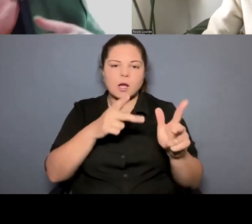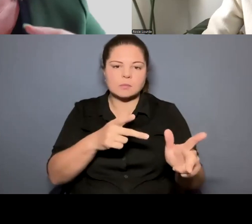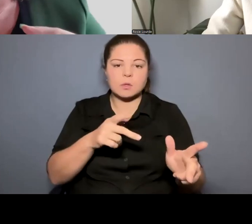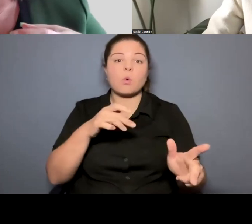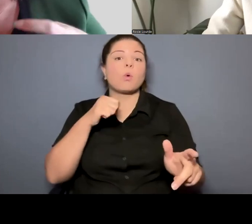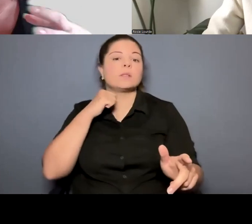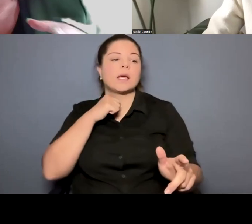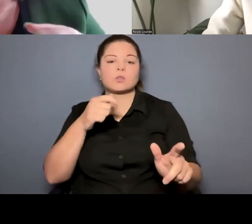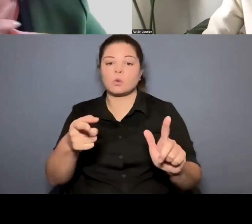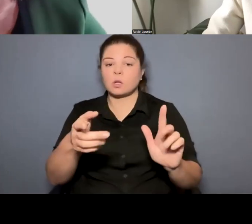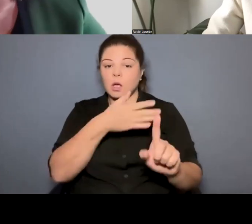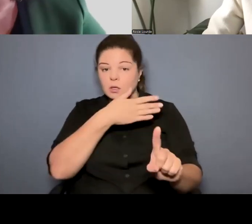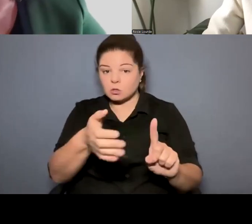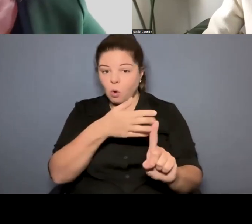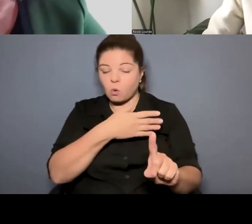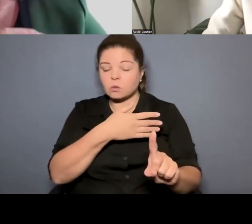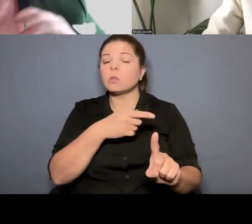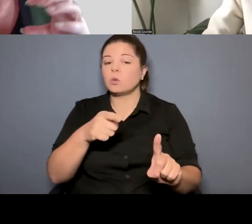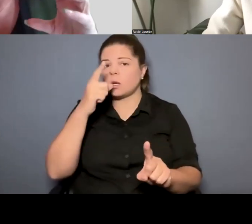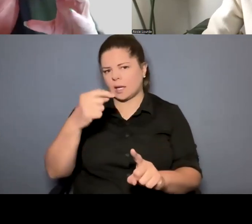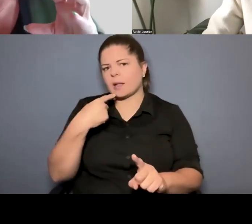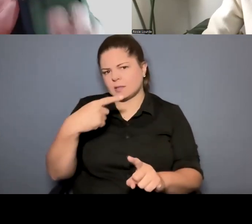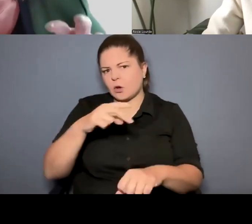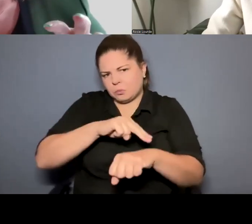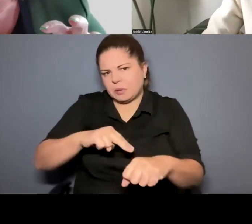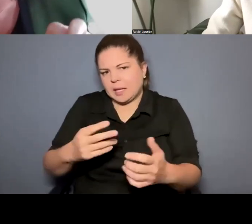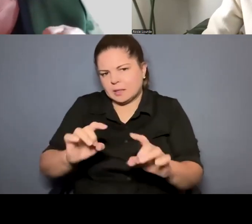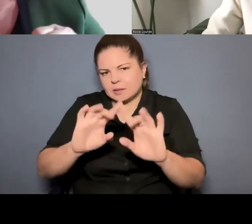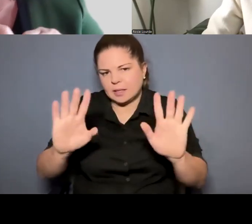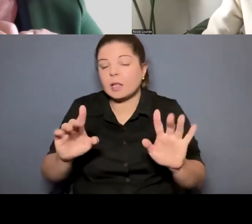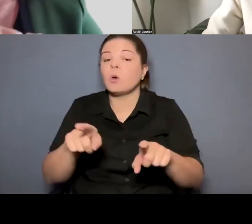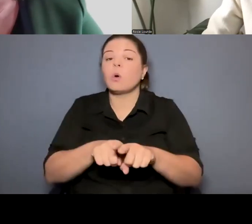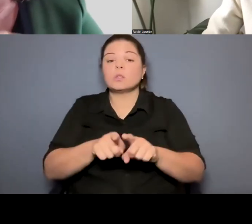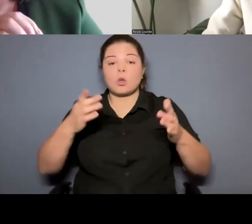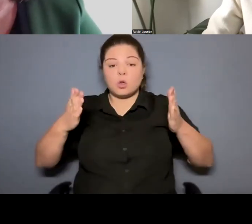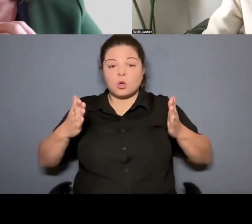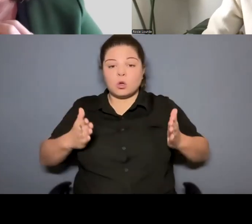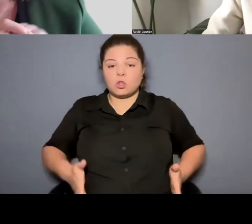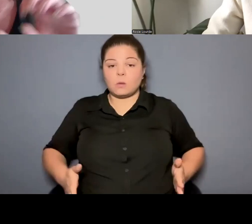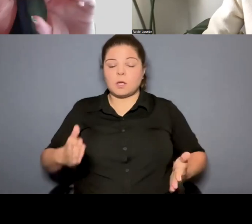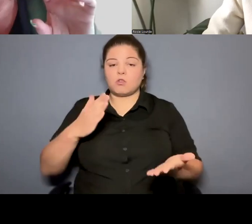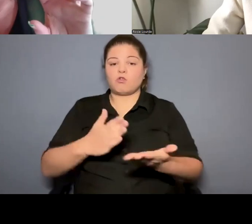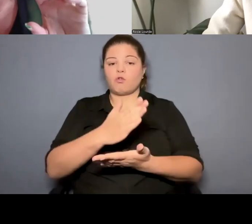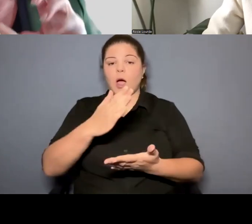you can go to police, but also, the Human Rights Commission's, they have call lines.